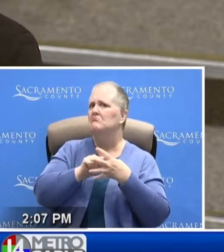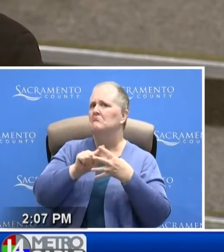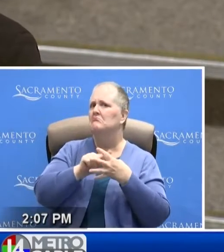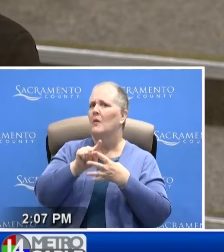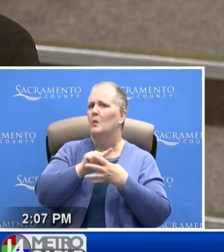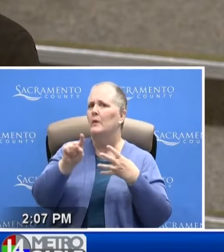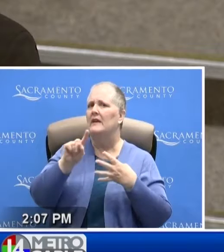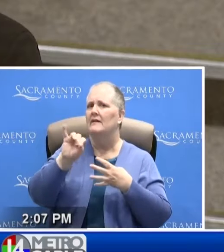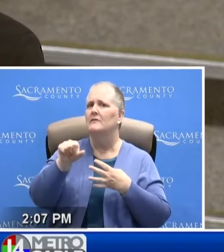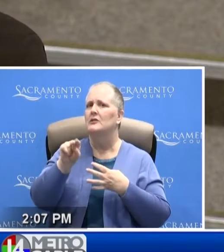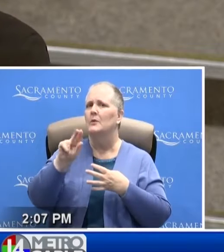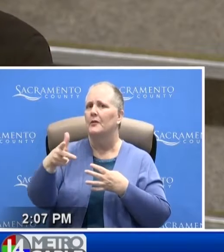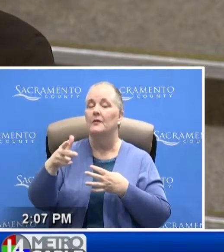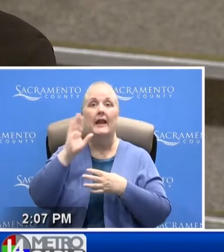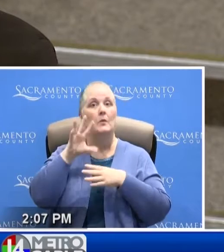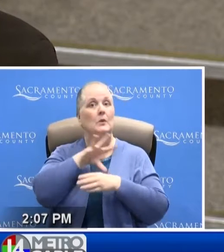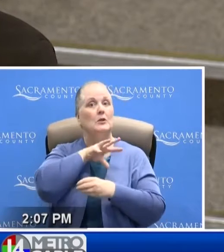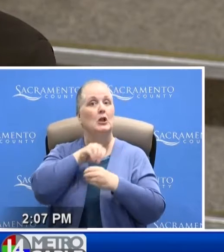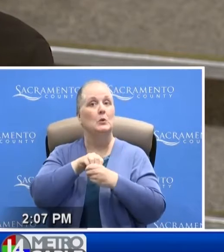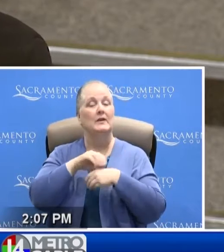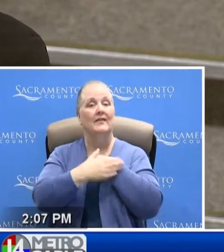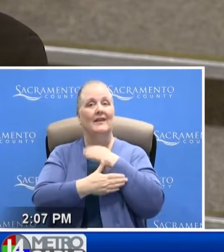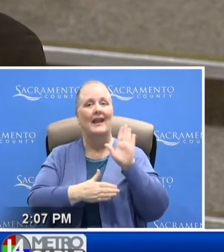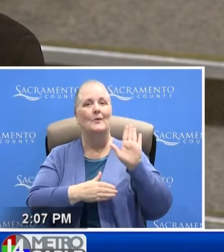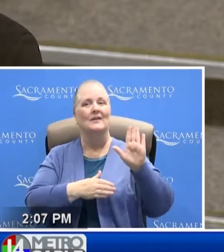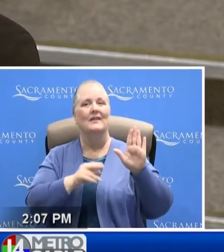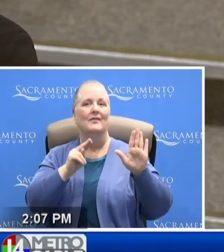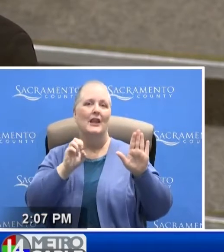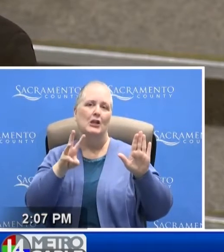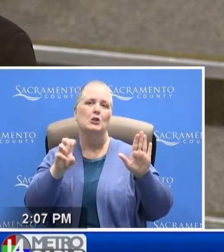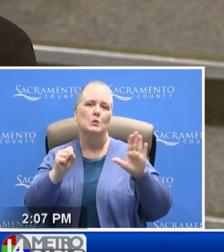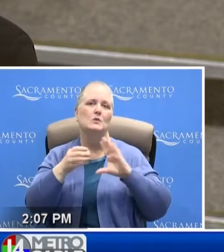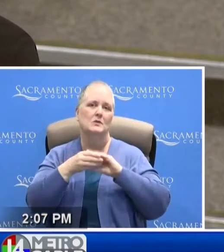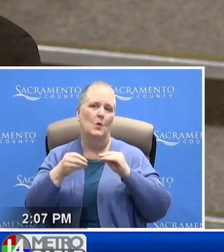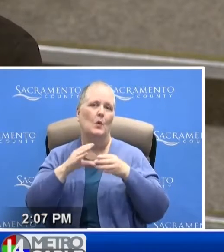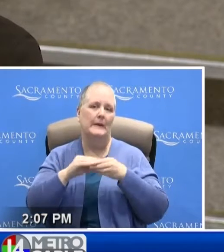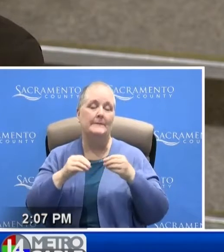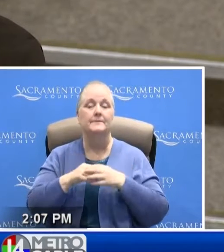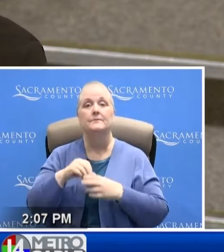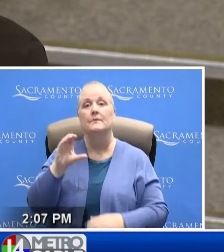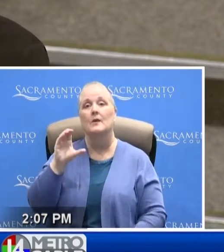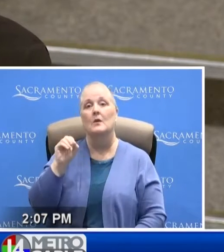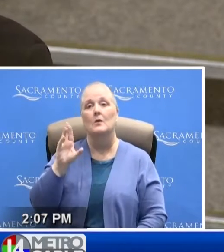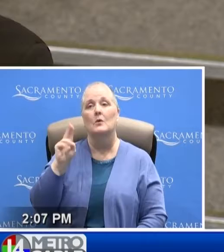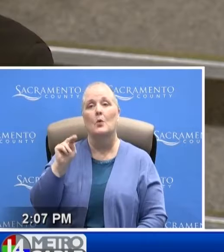also include this information in the county's new story. Courtney Bailey Canal is. The county's registrar